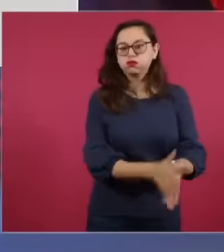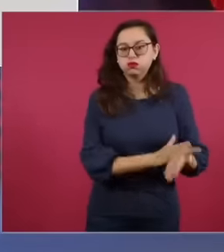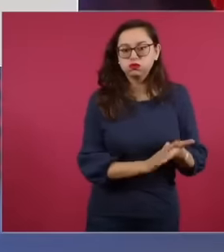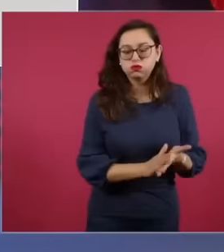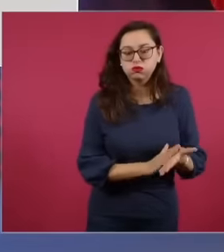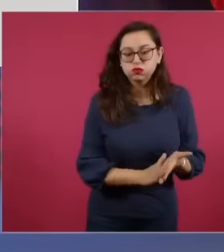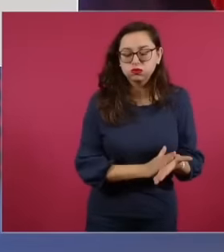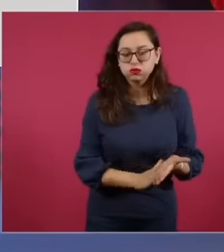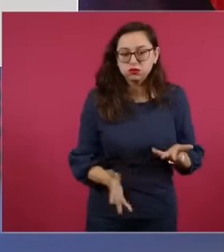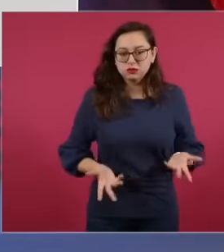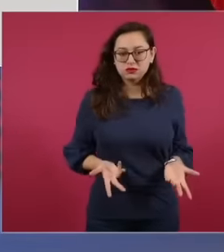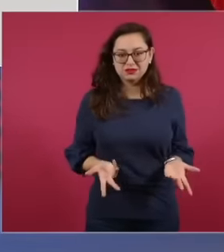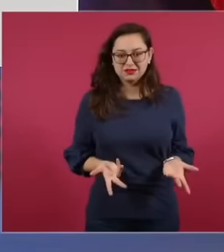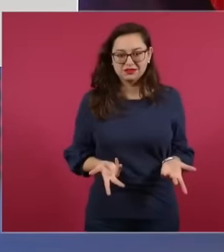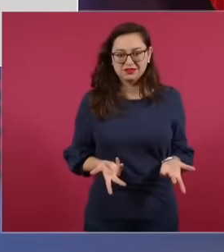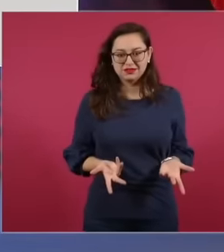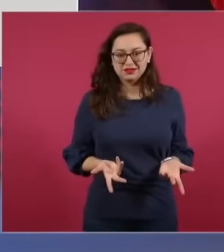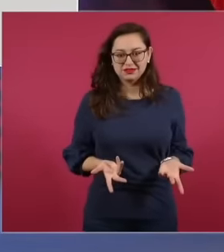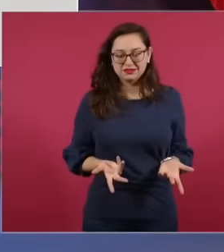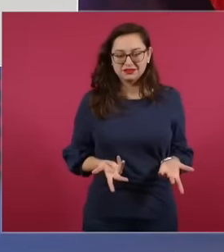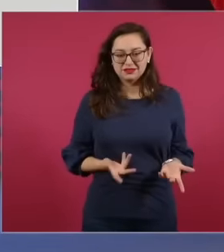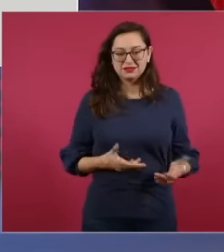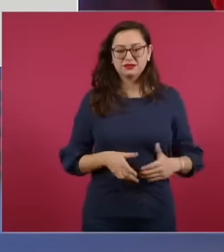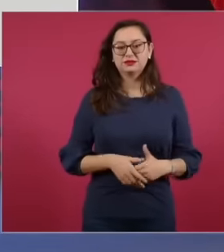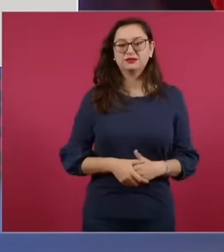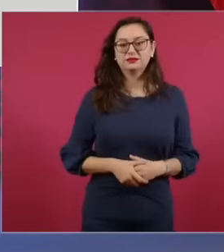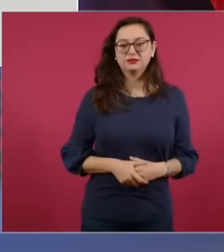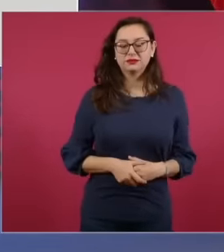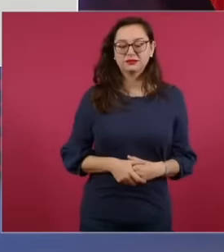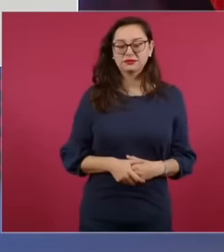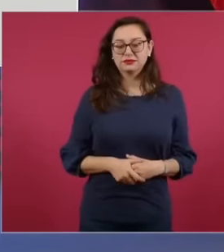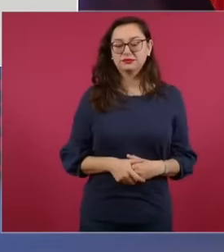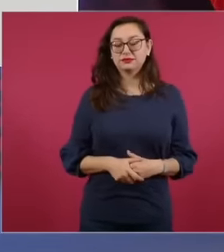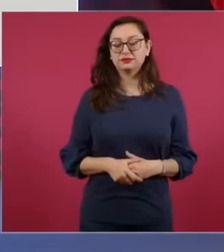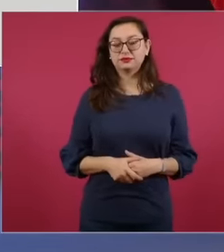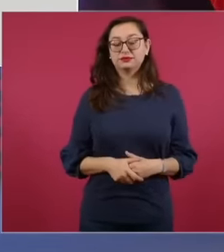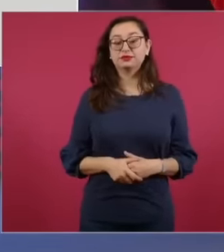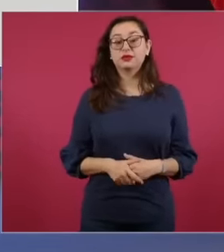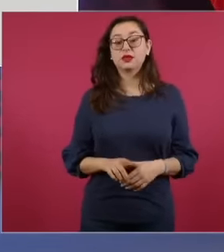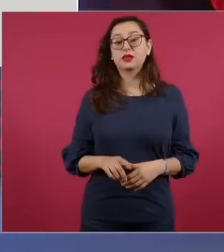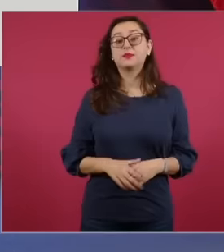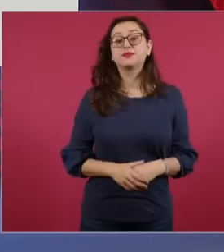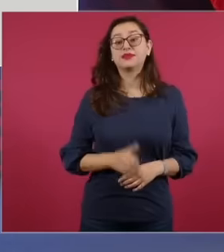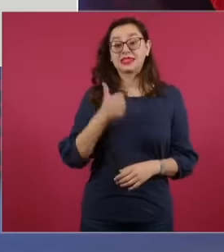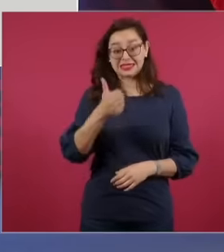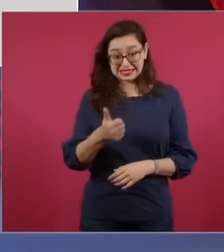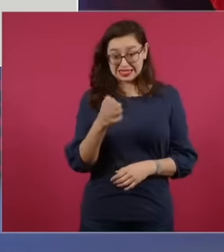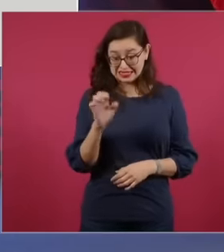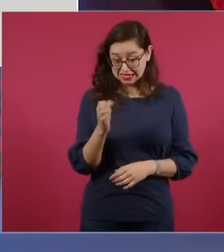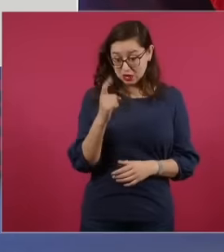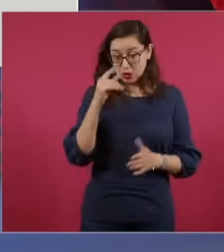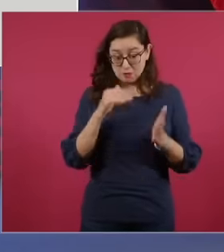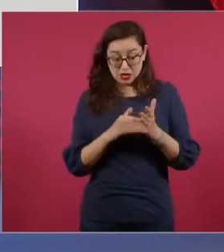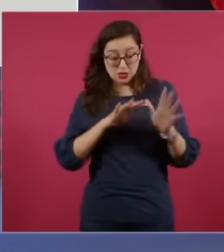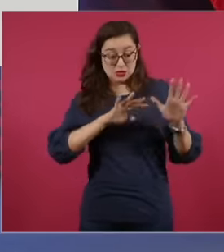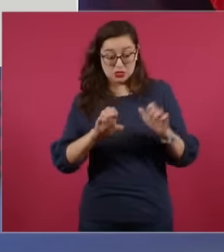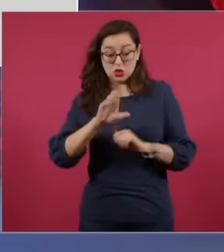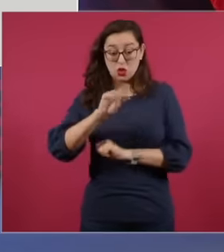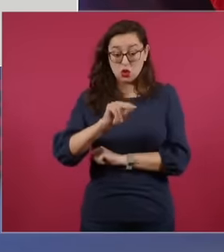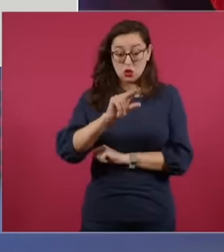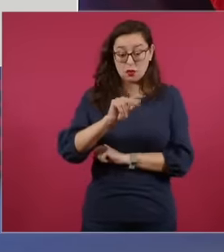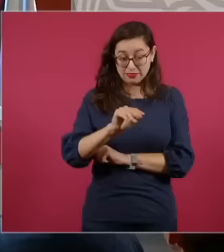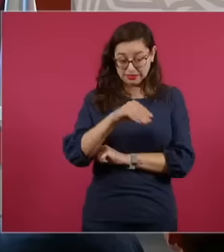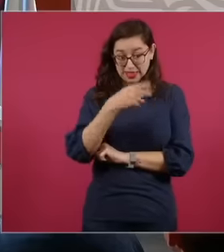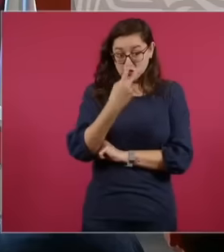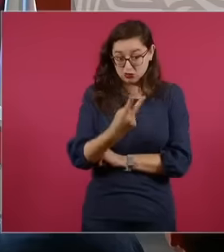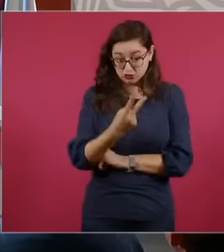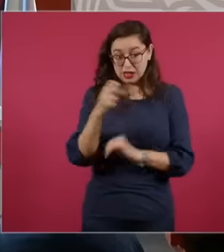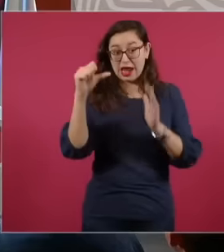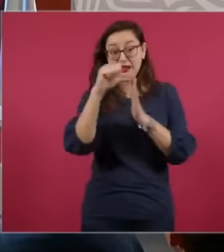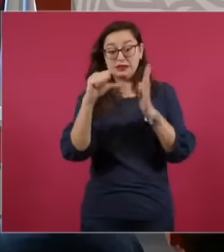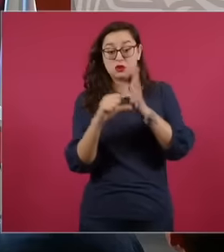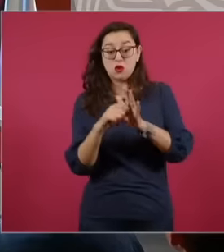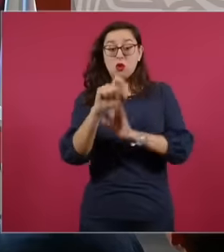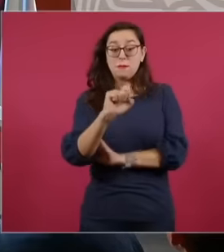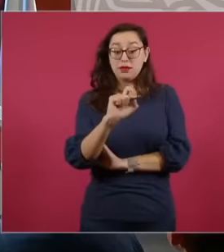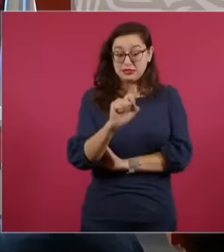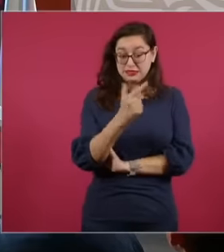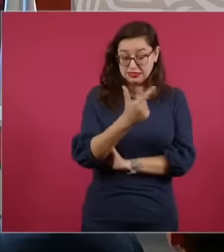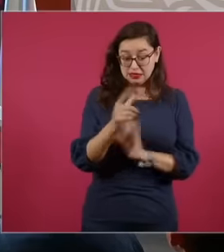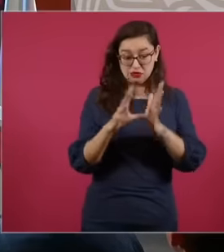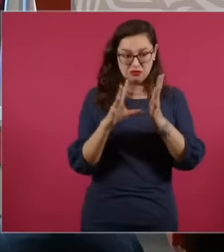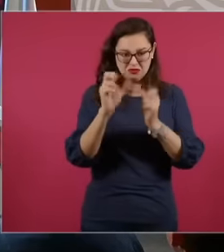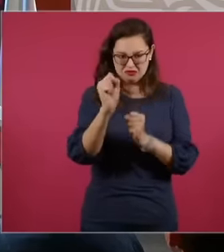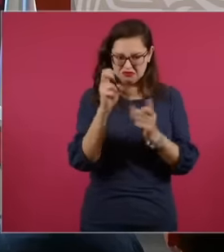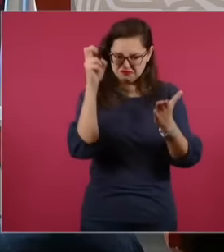reform on January 6, 1992 they modified article 27 of the constitution to put